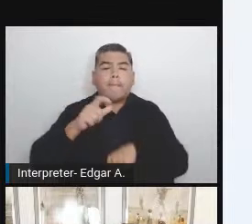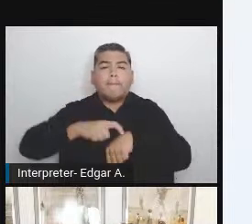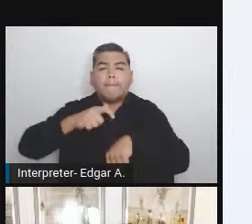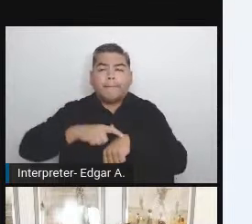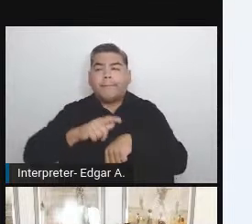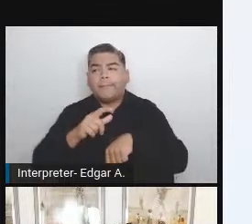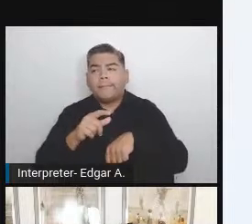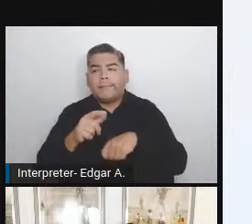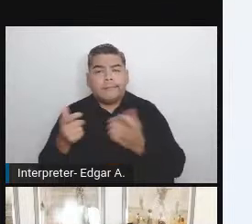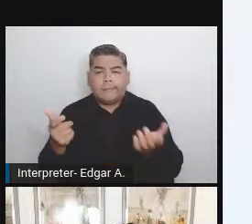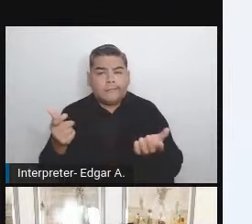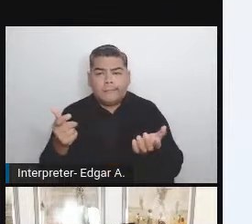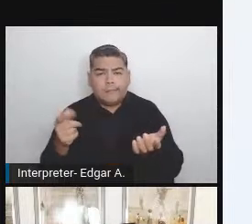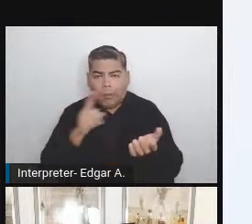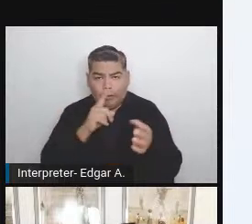some configuration files. That simple.